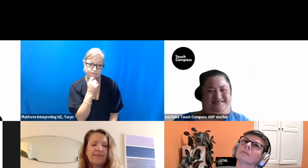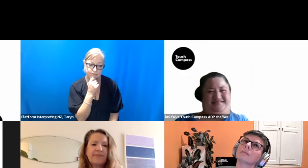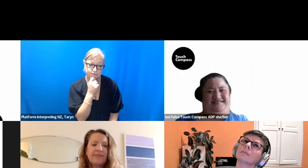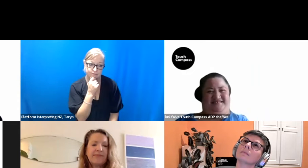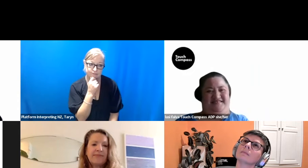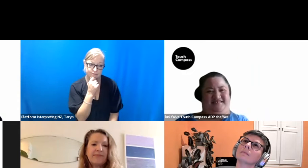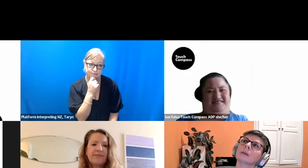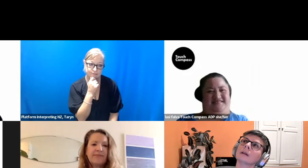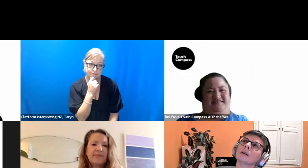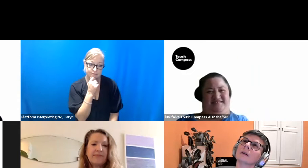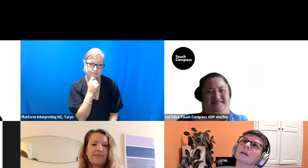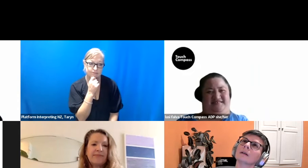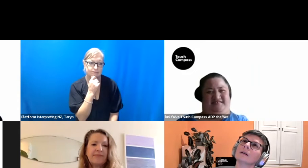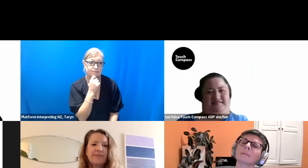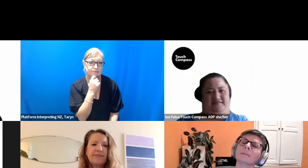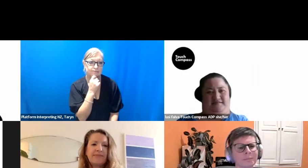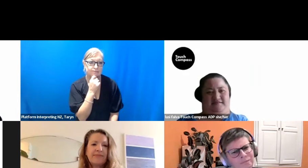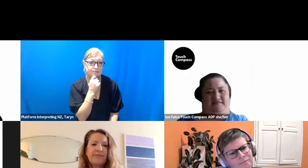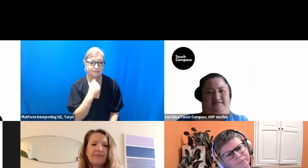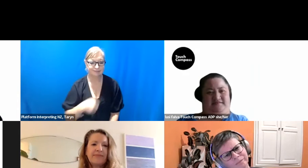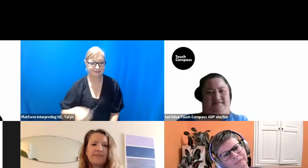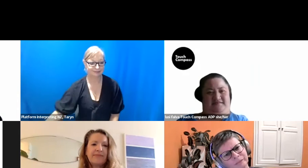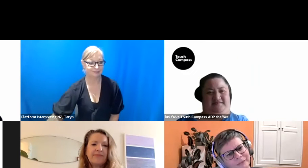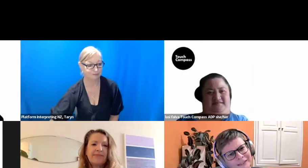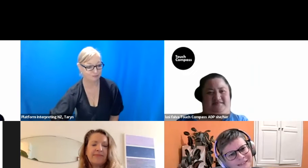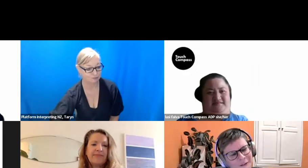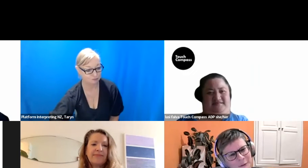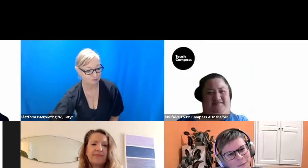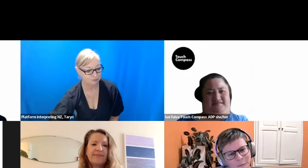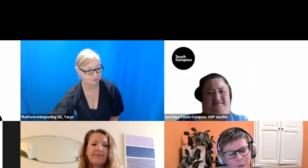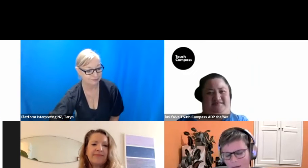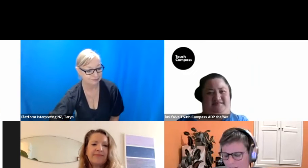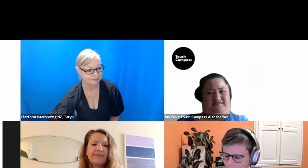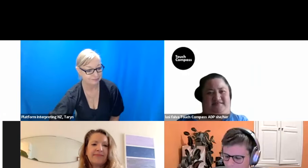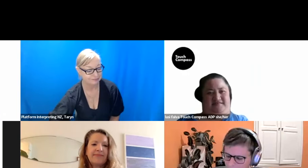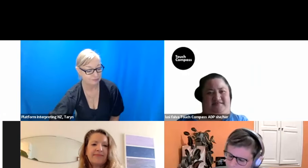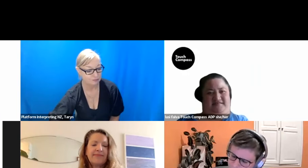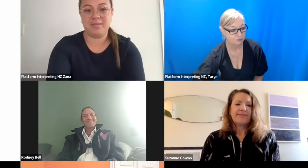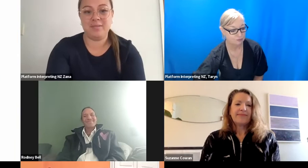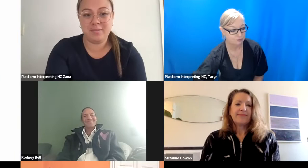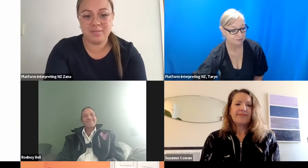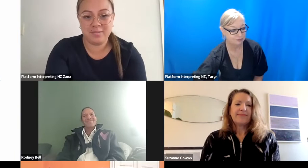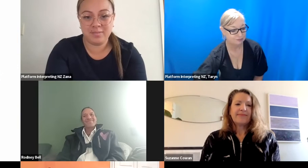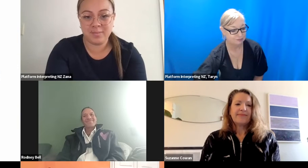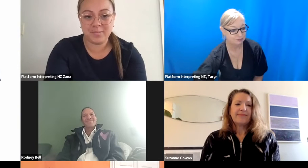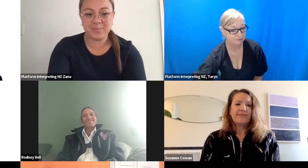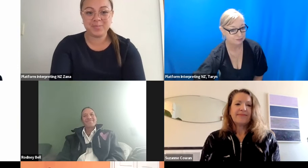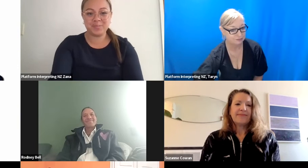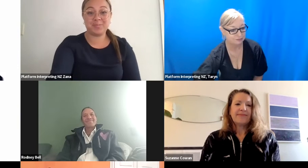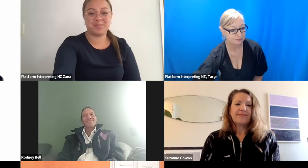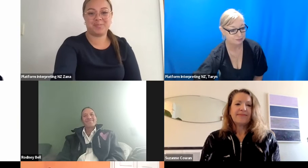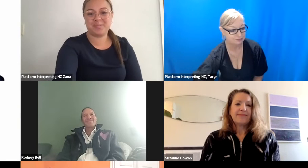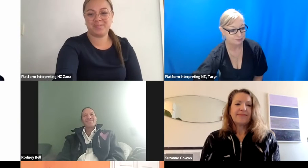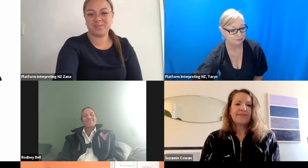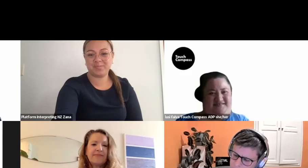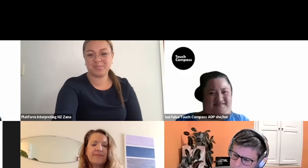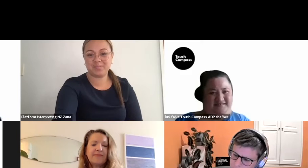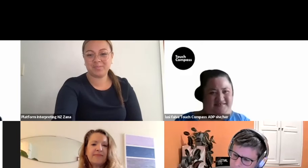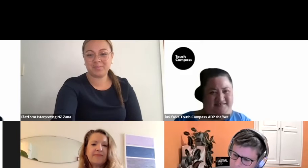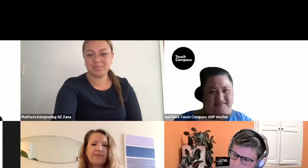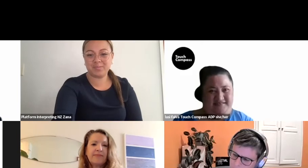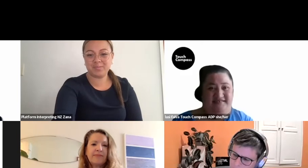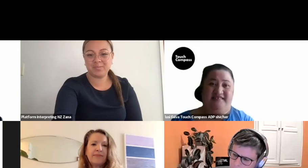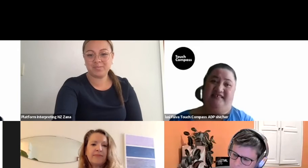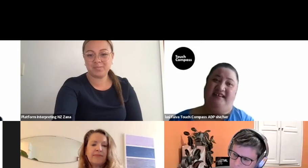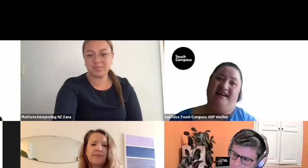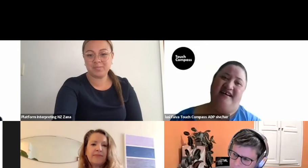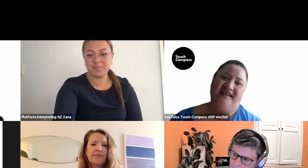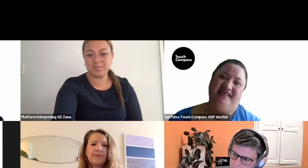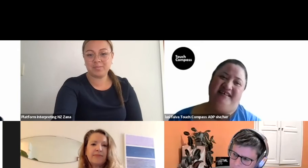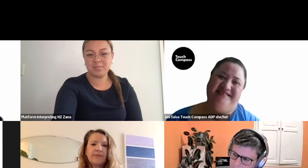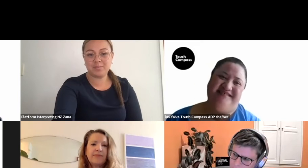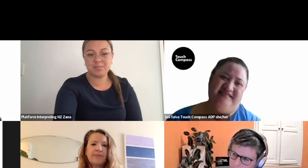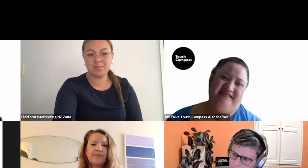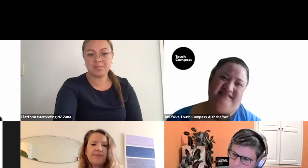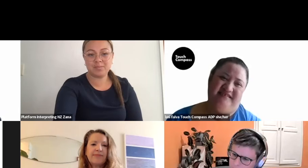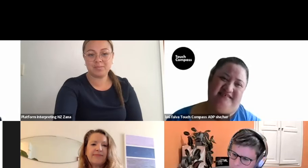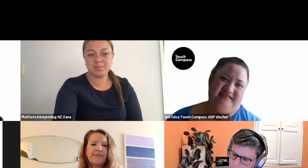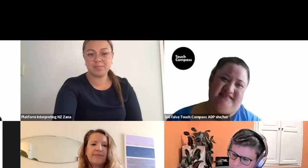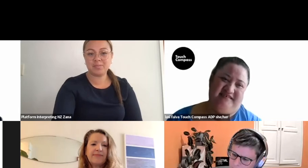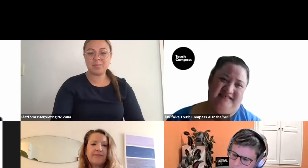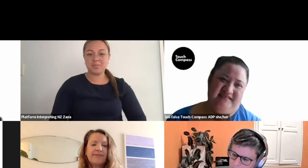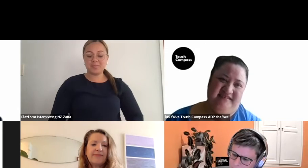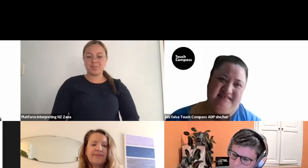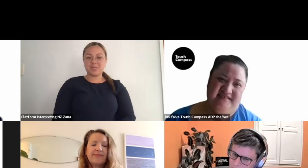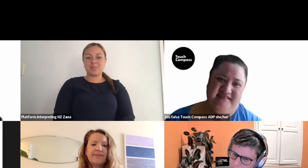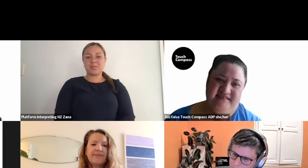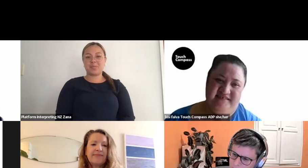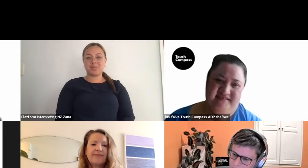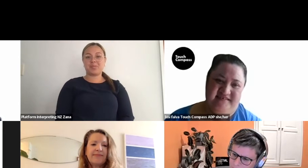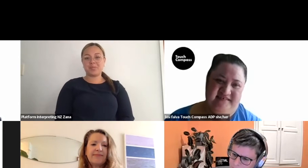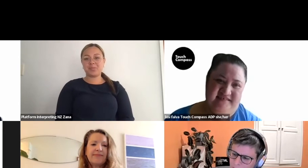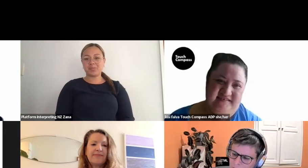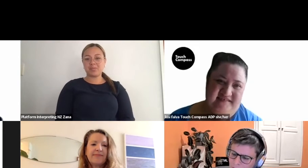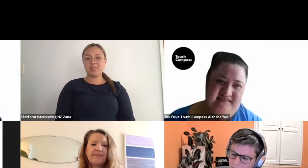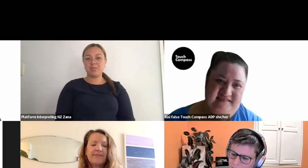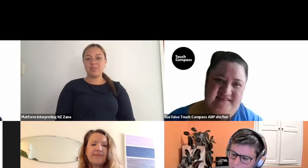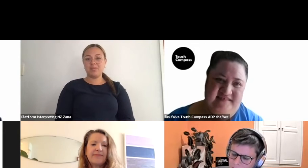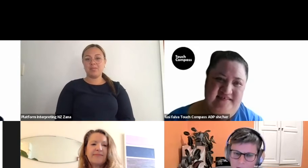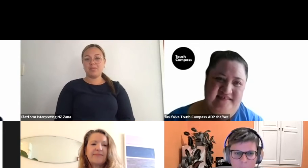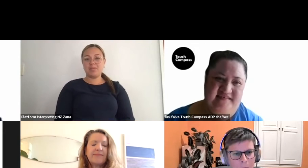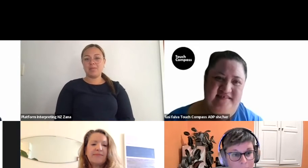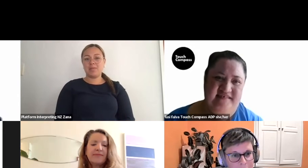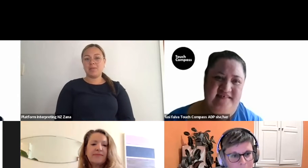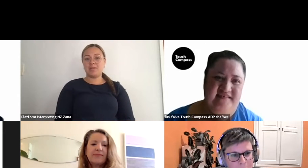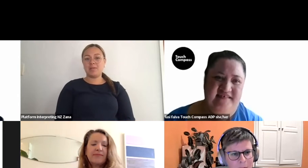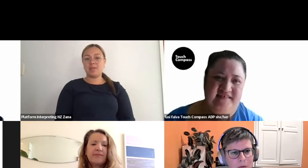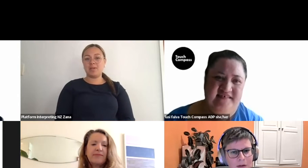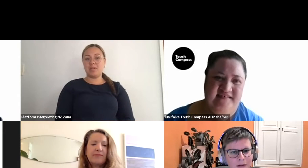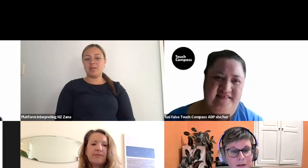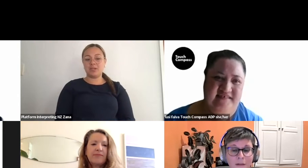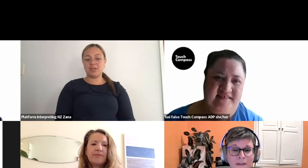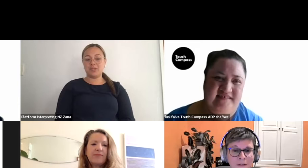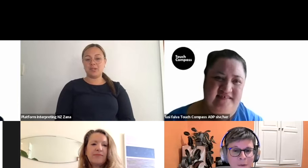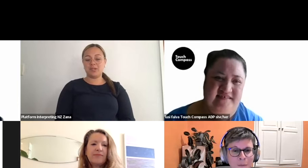interpreters please. I think this is maybe something- I think you've